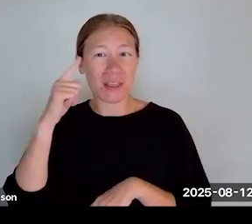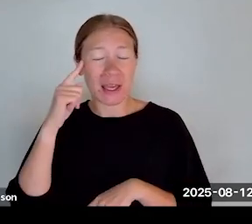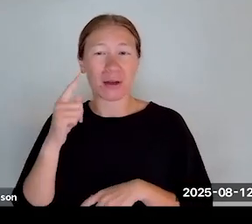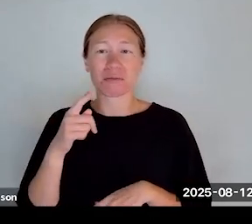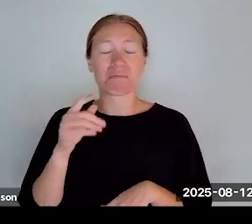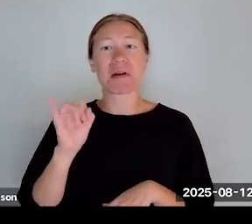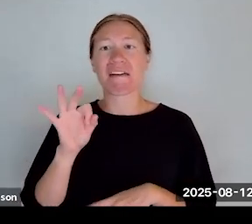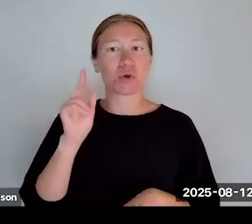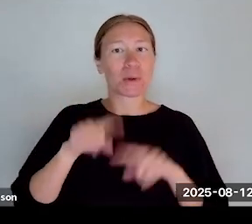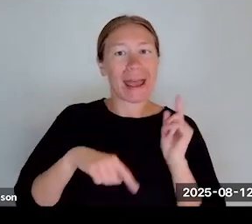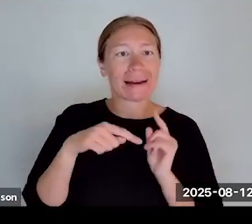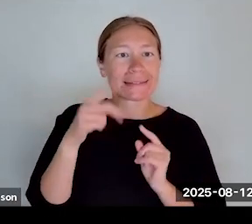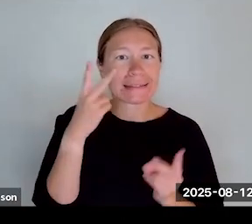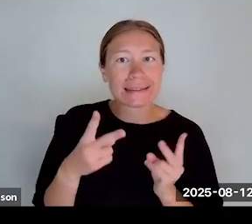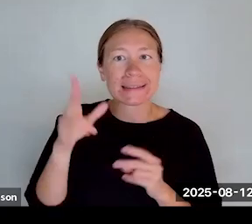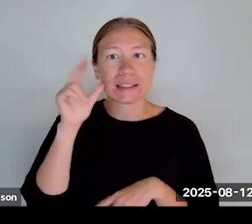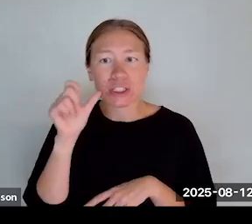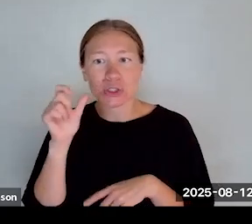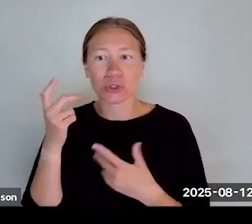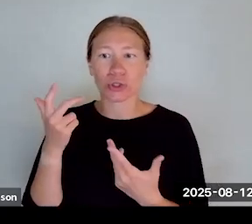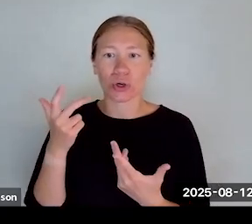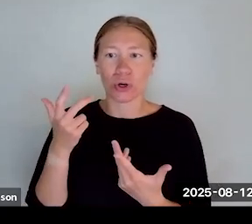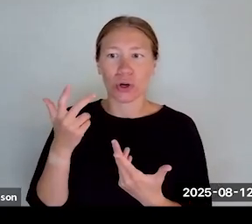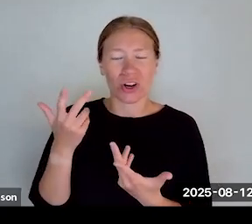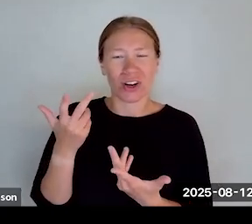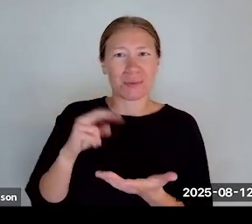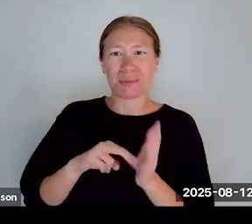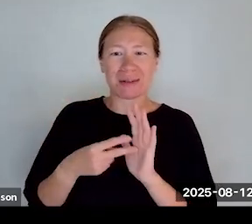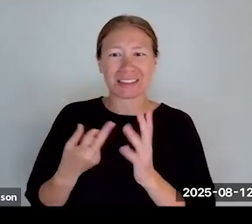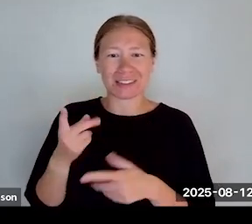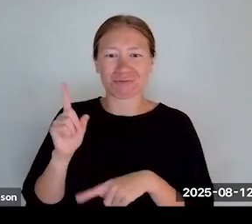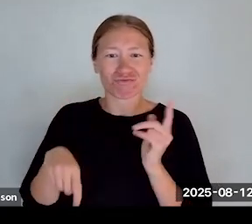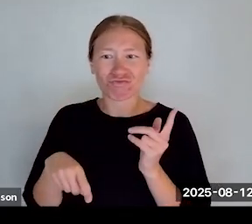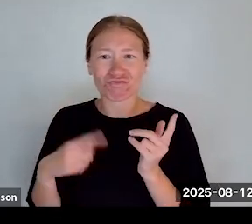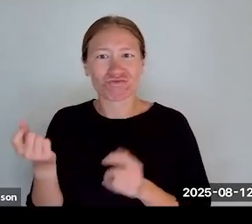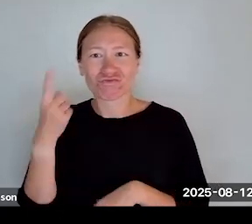Another common myth is that if a deaf individual can utilize gestures or lip reading,